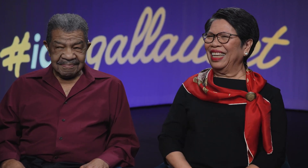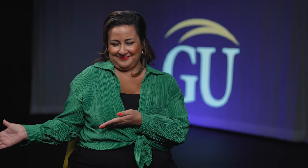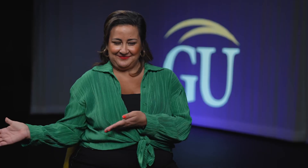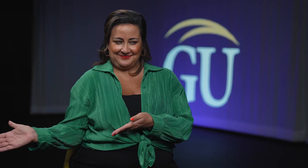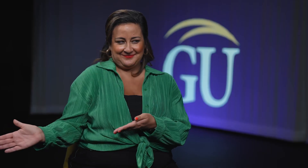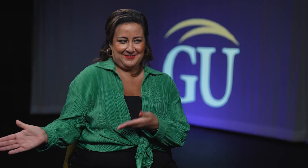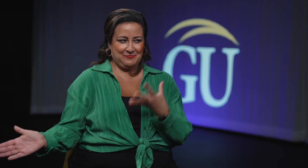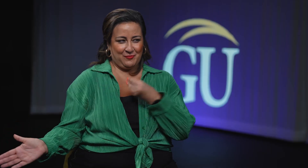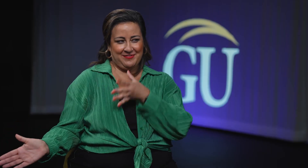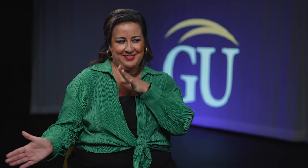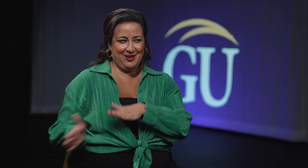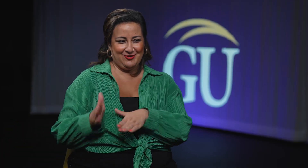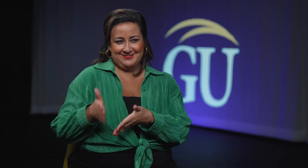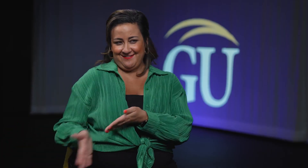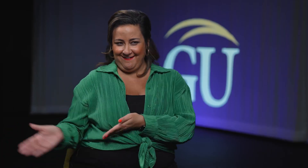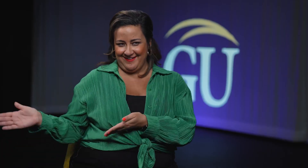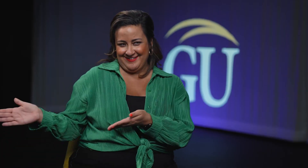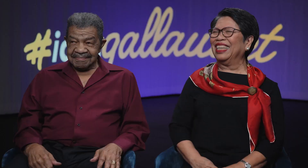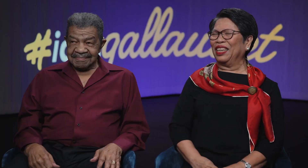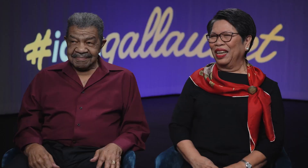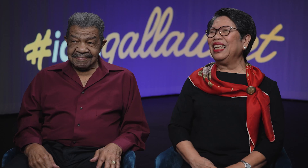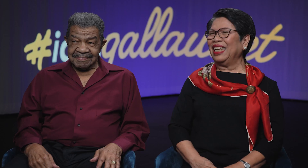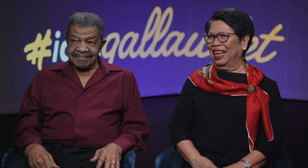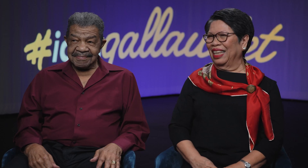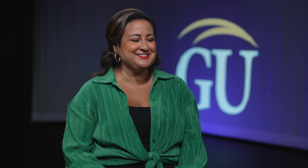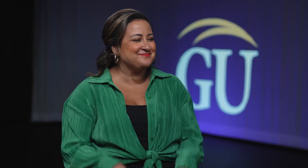This is a beautiful lady by my side! Yes.